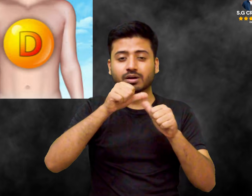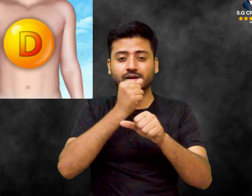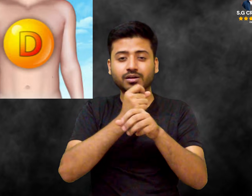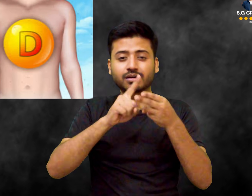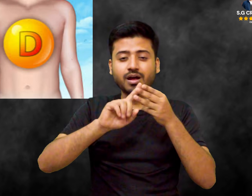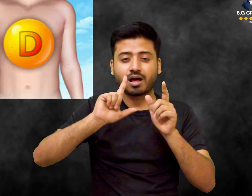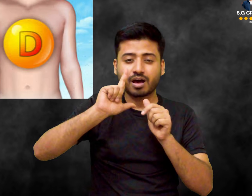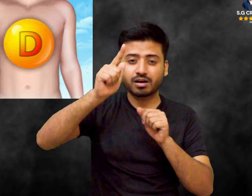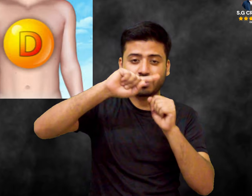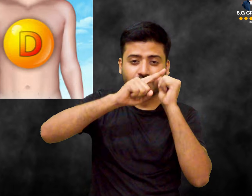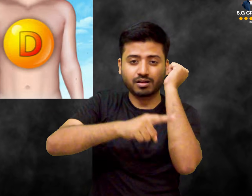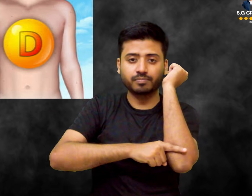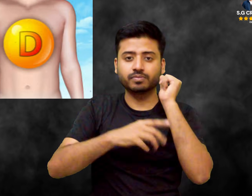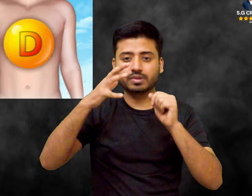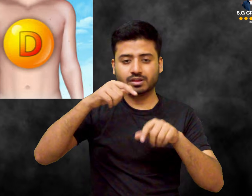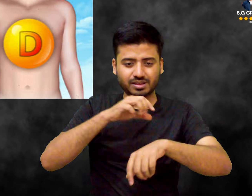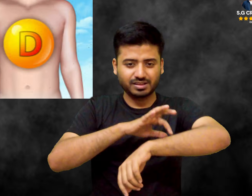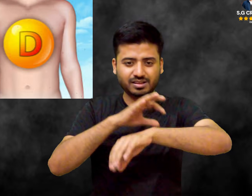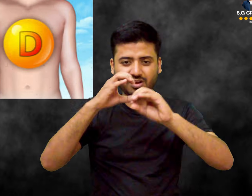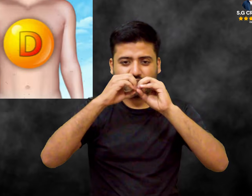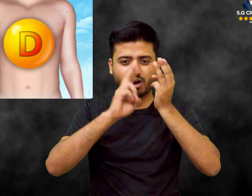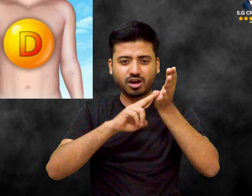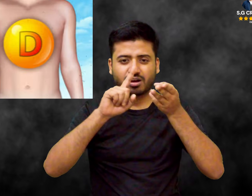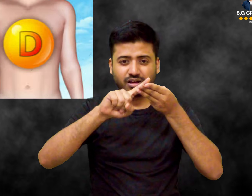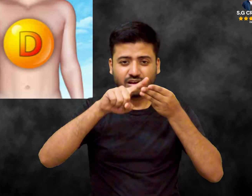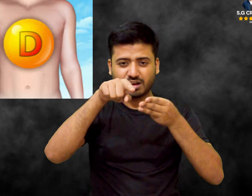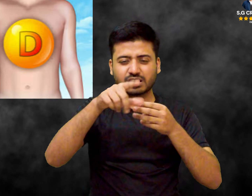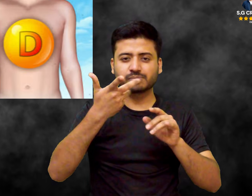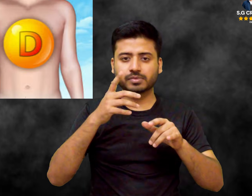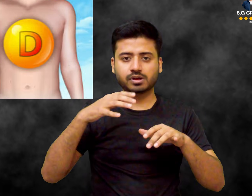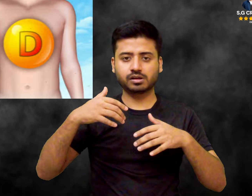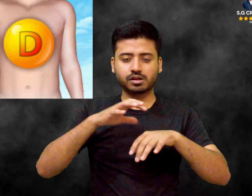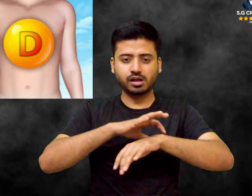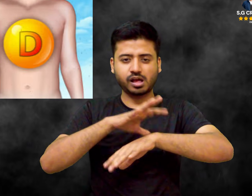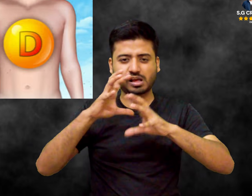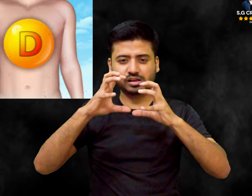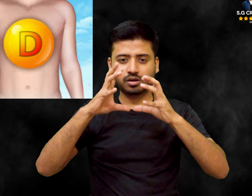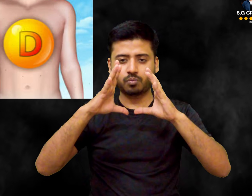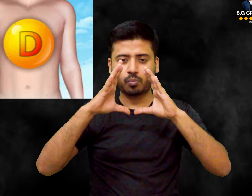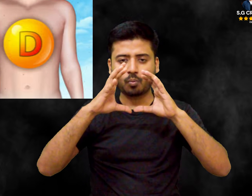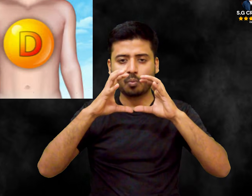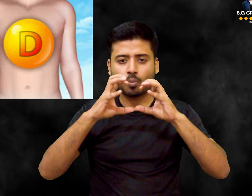arms, hands, and legs without sunscreen for the first part of your session. Skin tone,